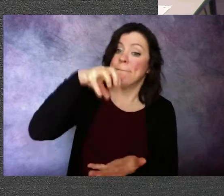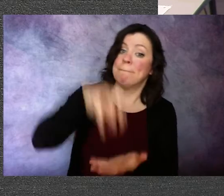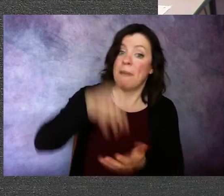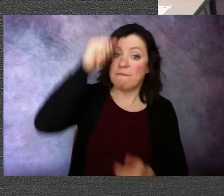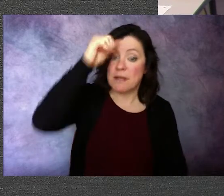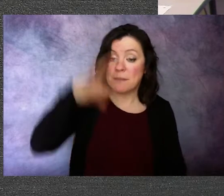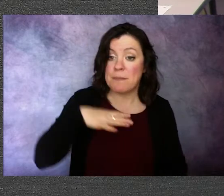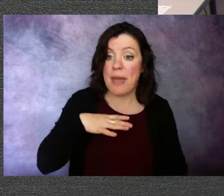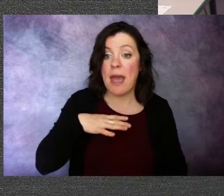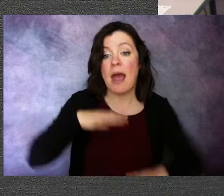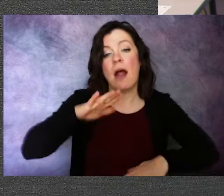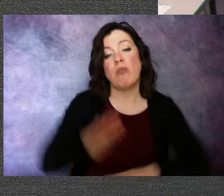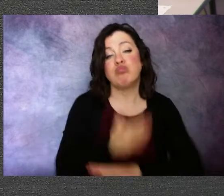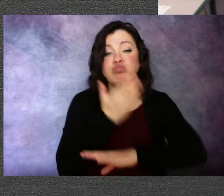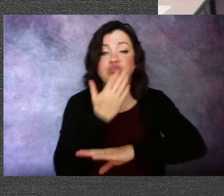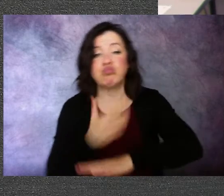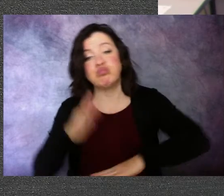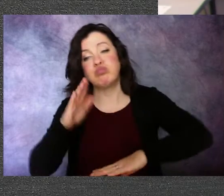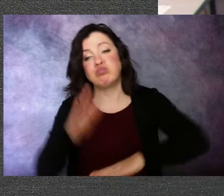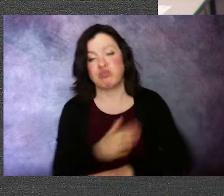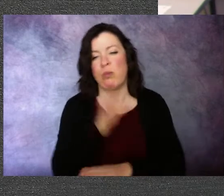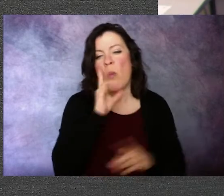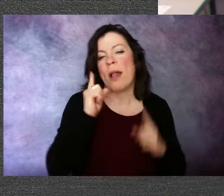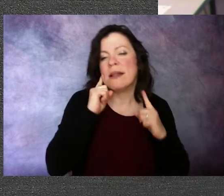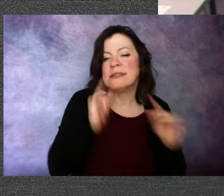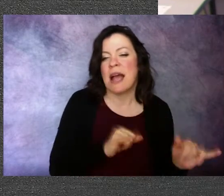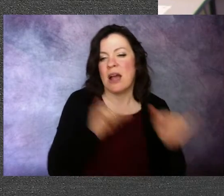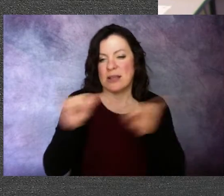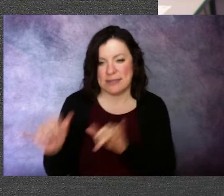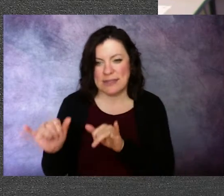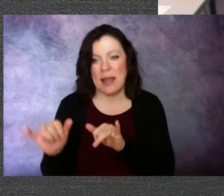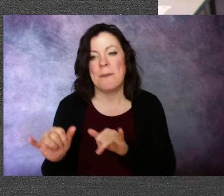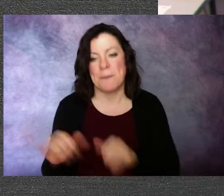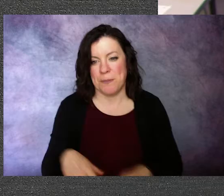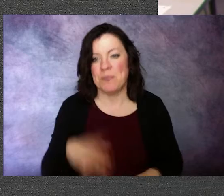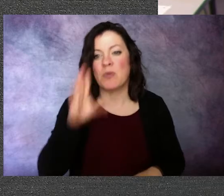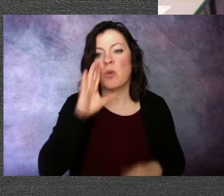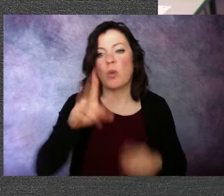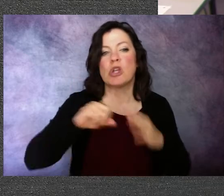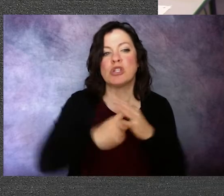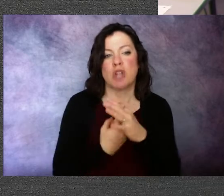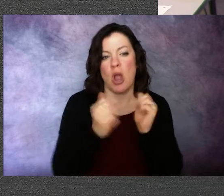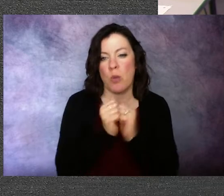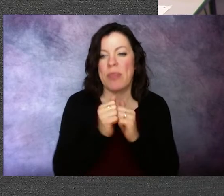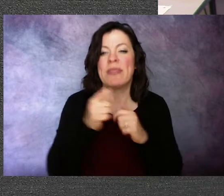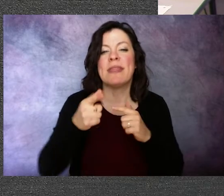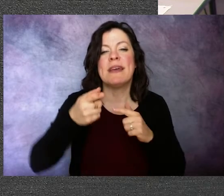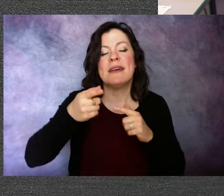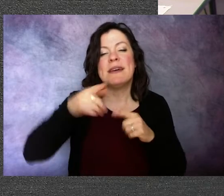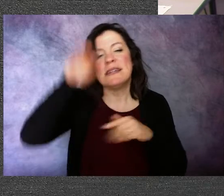So we're gonna start out with a stegosaurus, with the plates on his back. Are you ready?